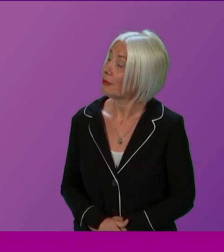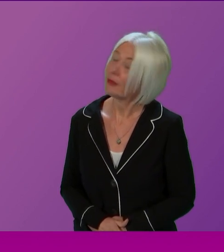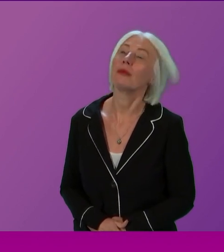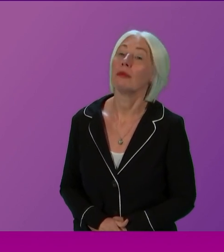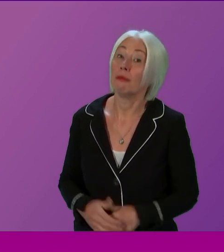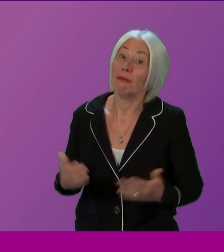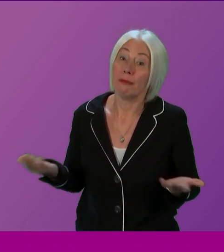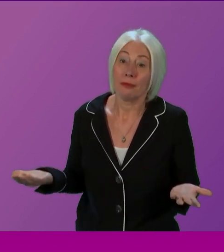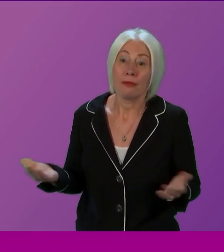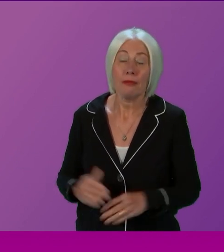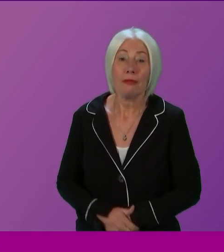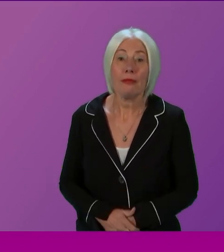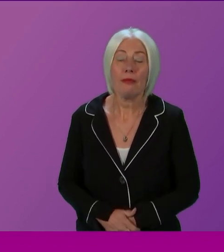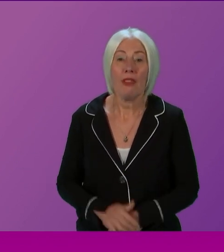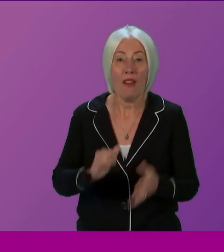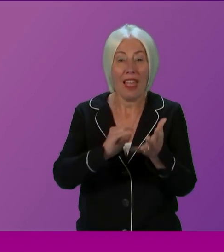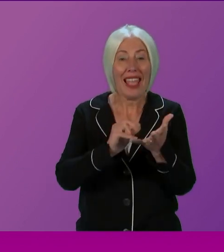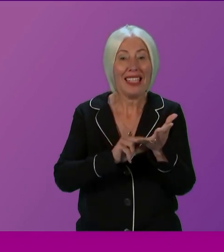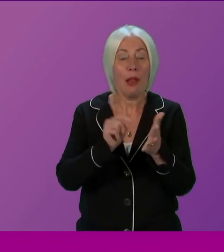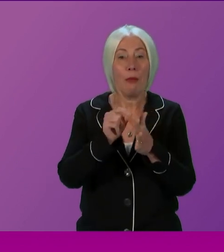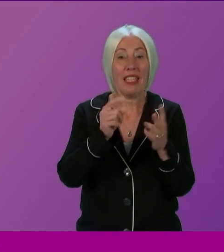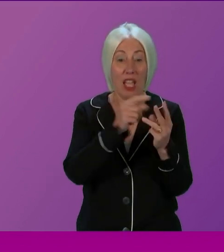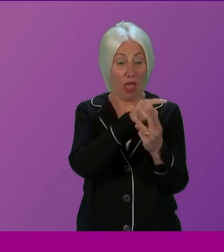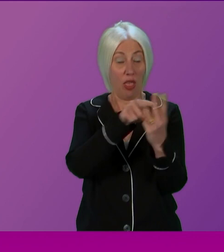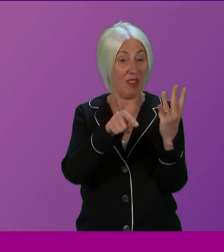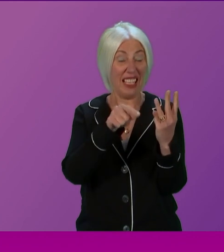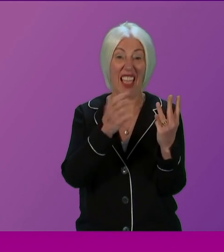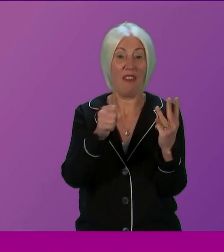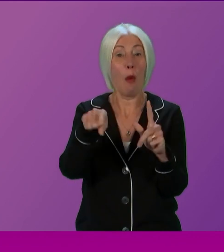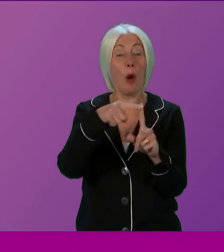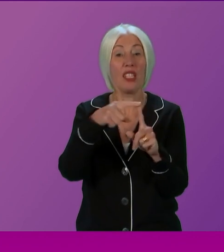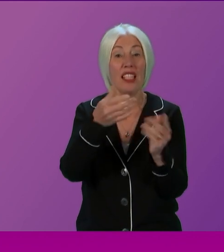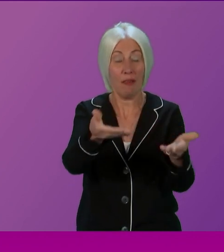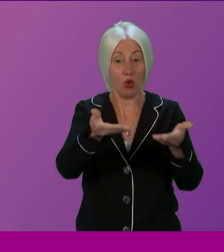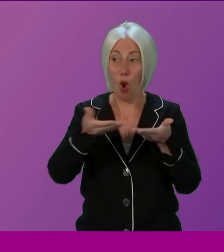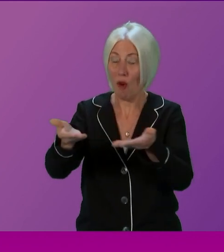If only the SNP candidates had something positive to offer rather than fighting with each other.